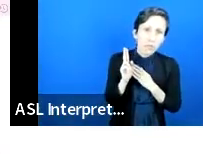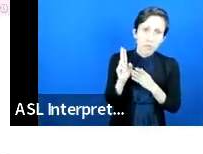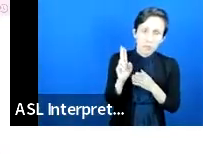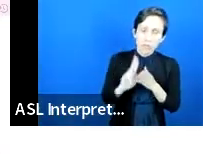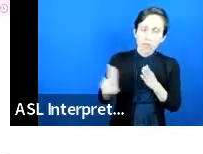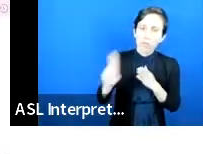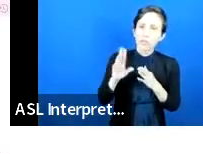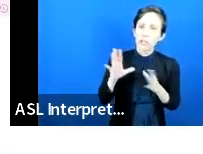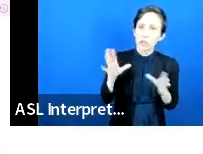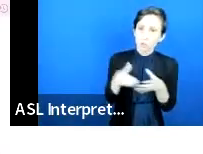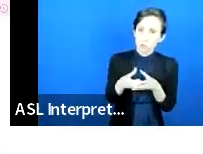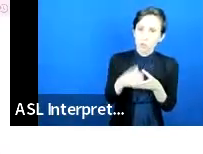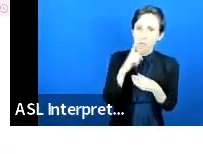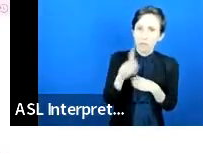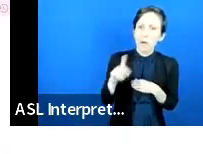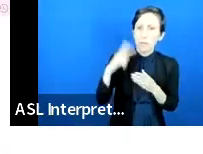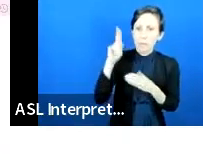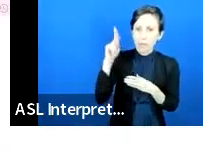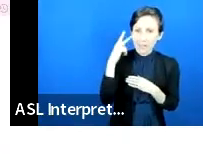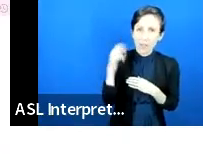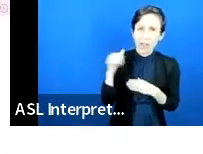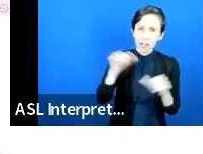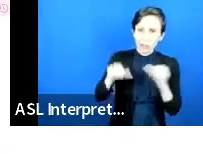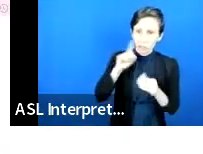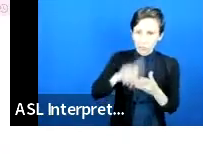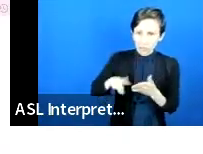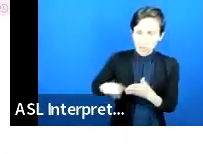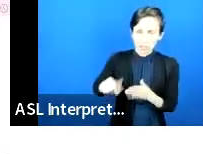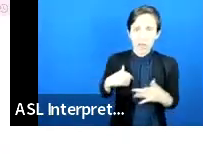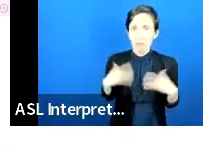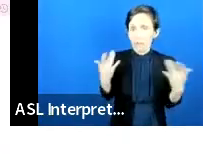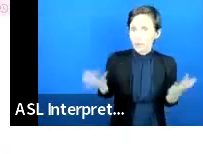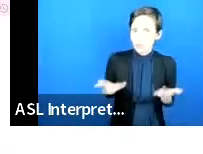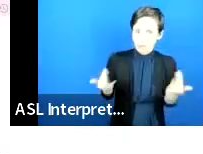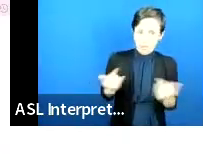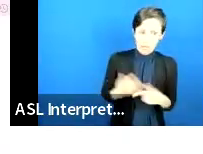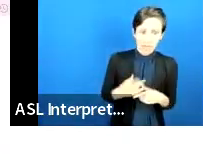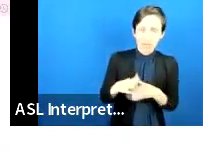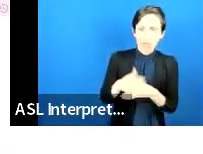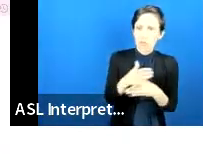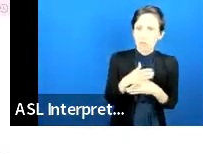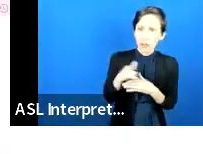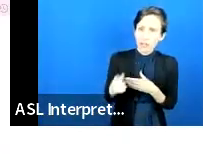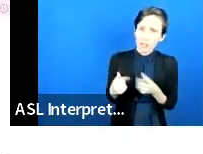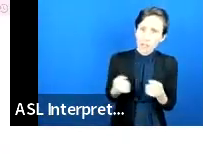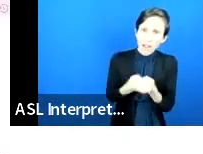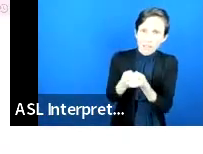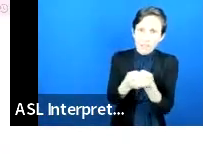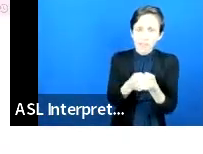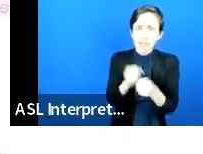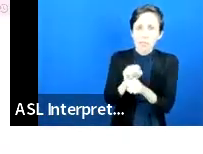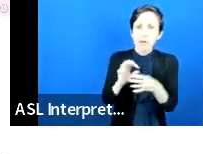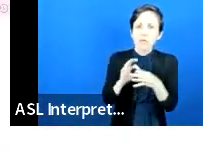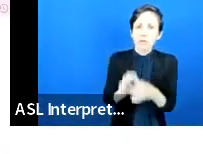And that is a mouthful, but I am thrilled to be with you today to share the advocacy work around neurodiversity